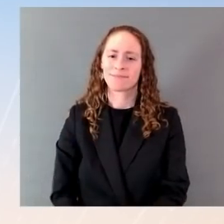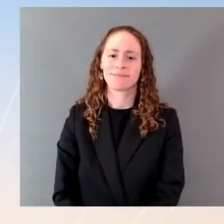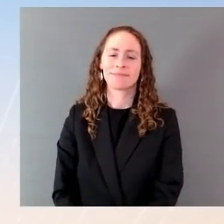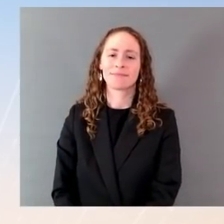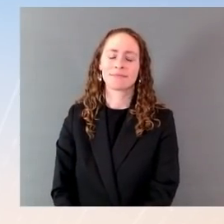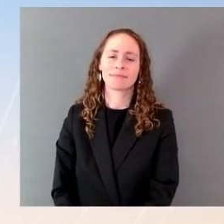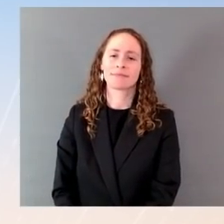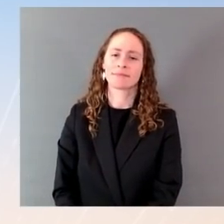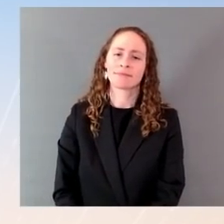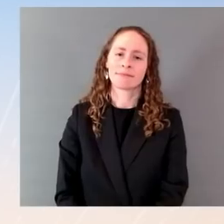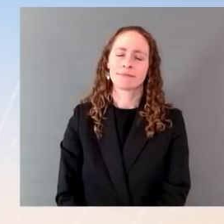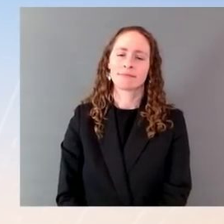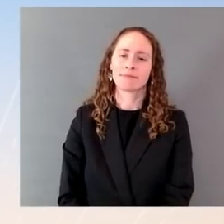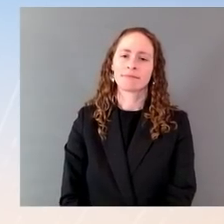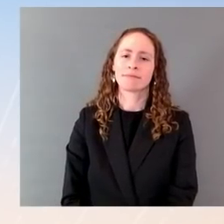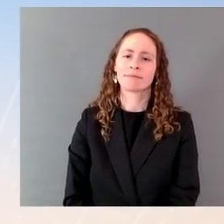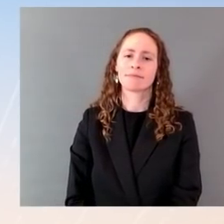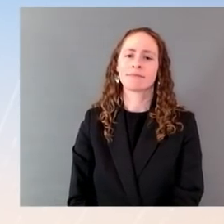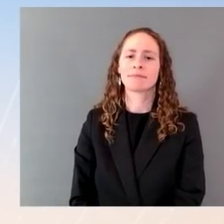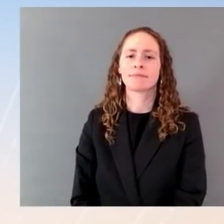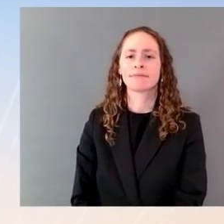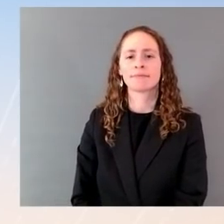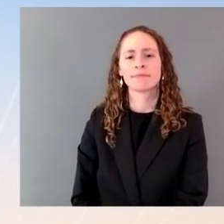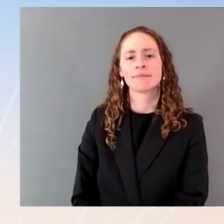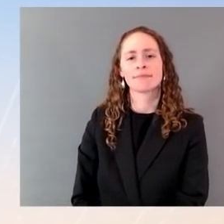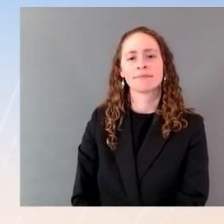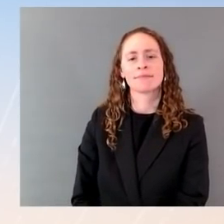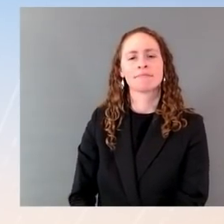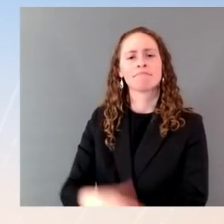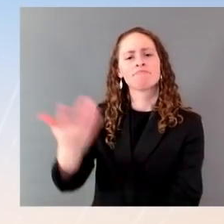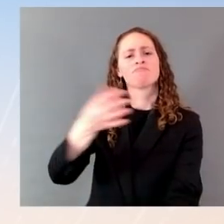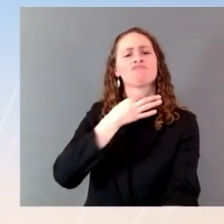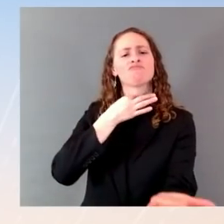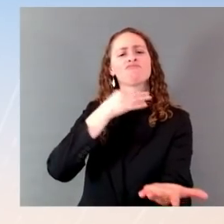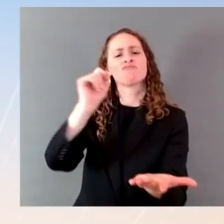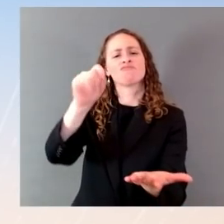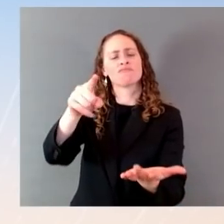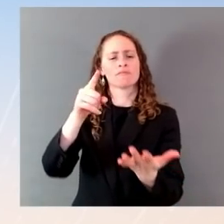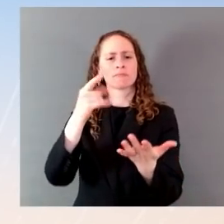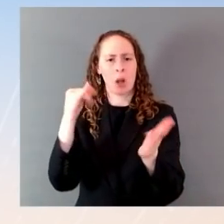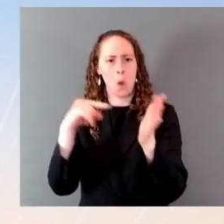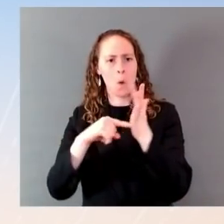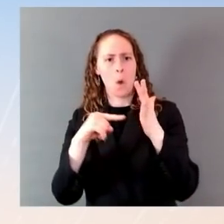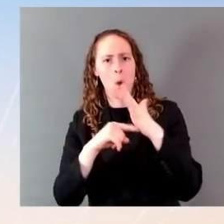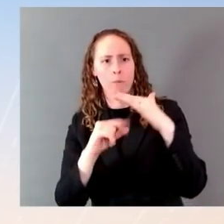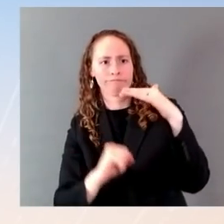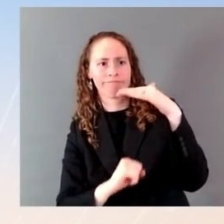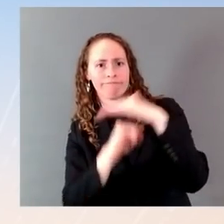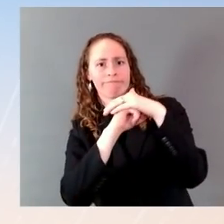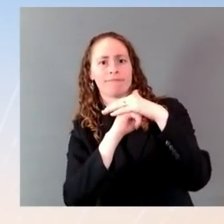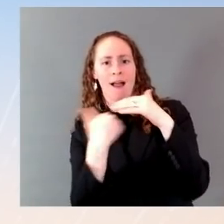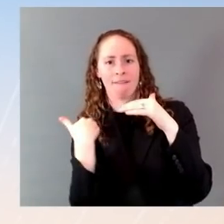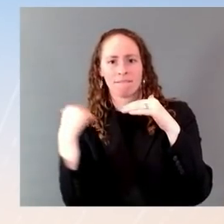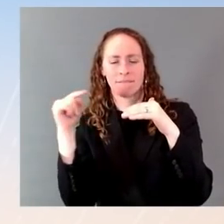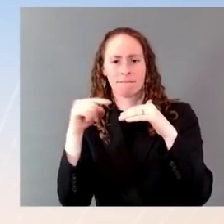whether the President has spoken with McConnell -- Senate Majority Leader McConnell on that issue?